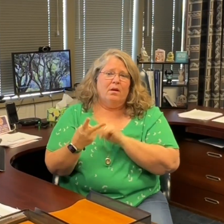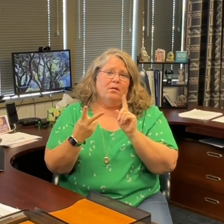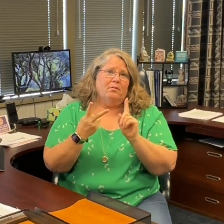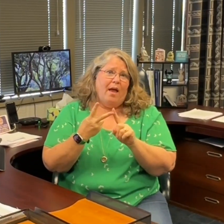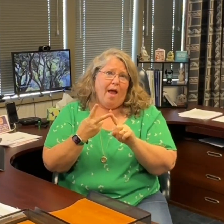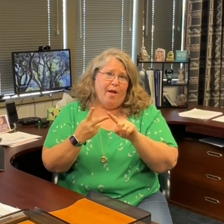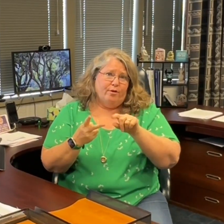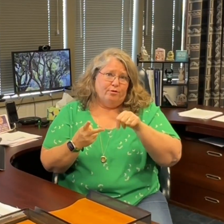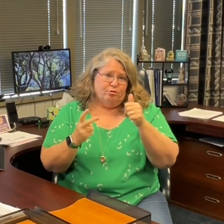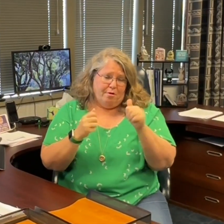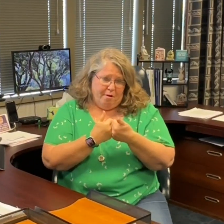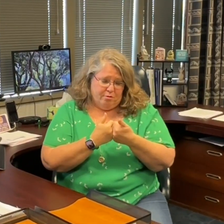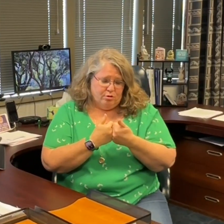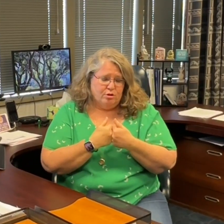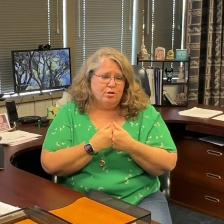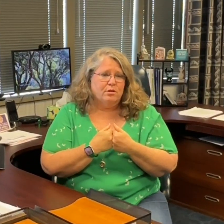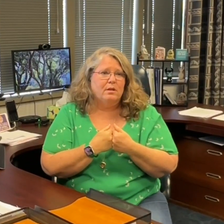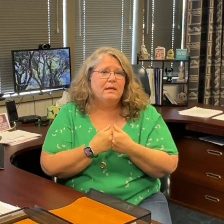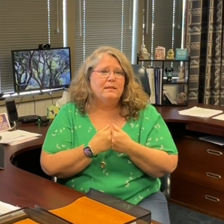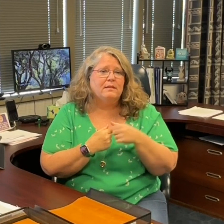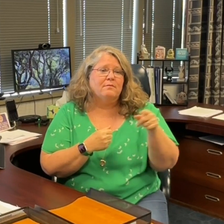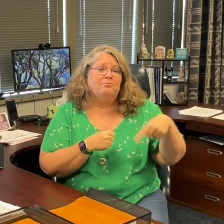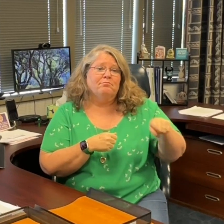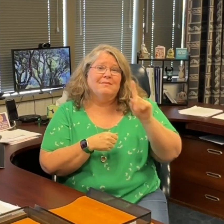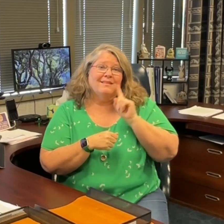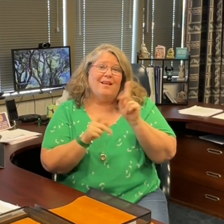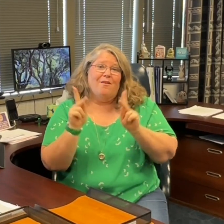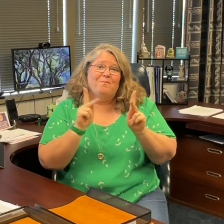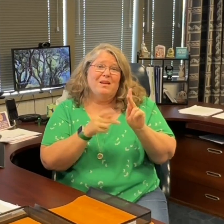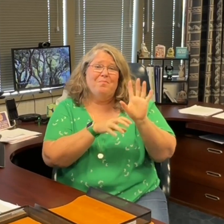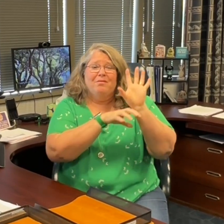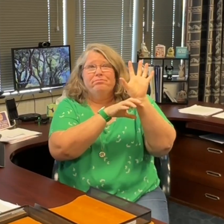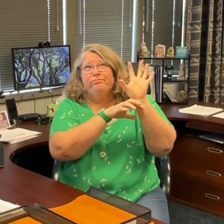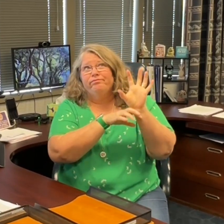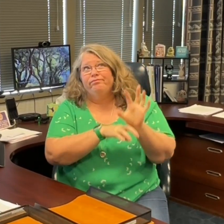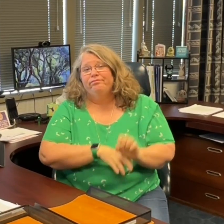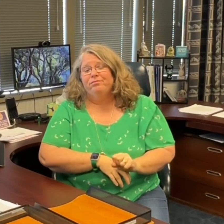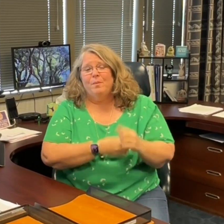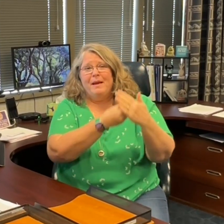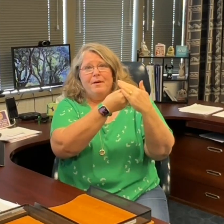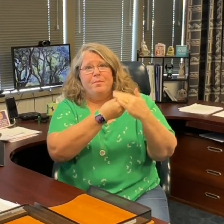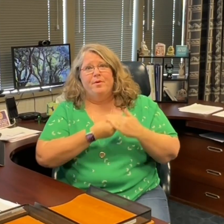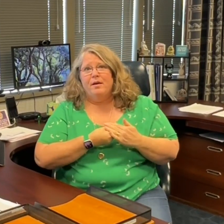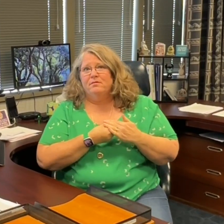challenge that we do see another challenge that we encounter is deaf individuals have been so